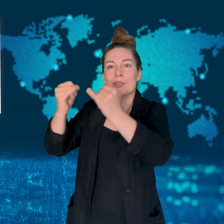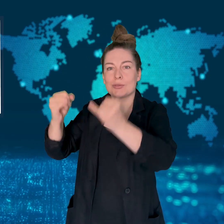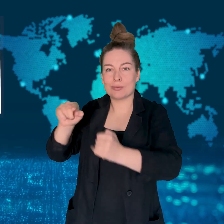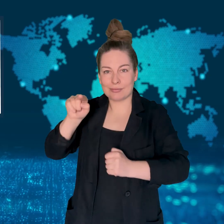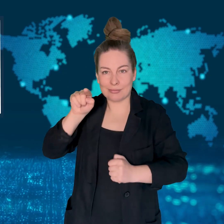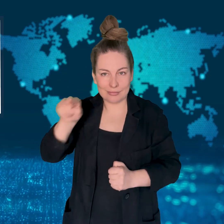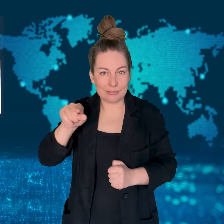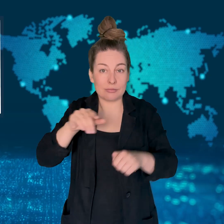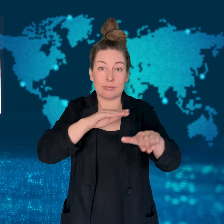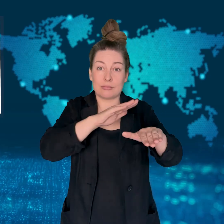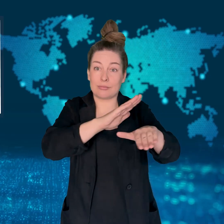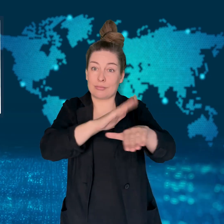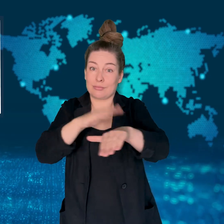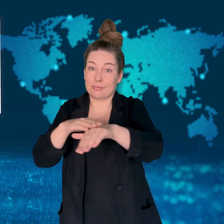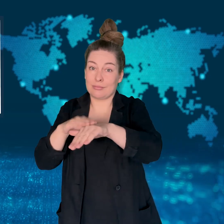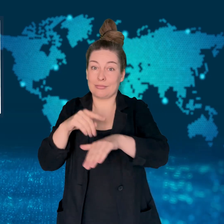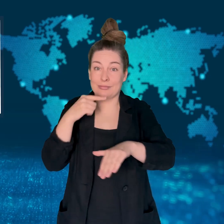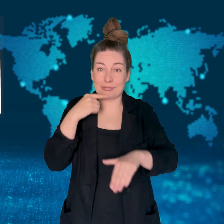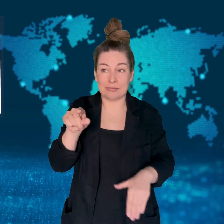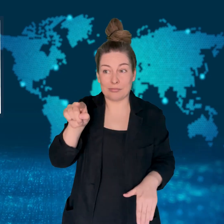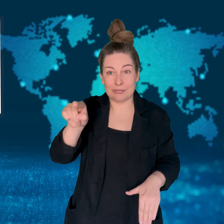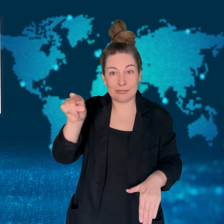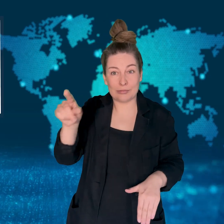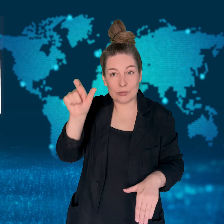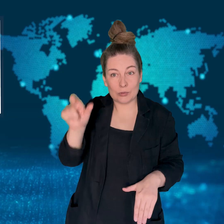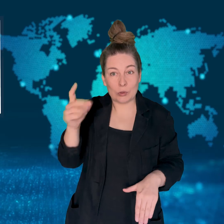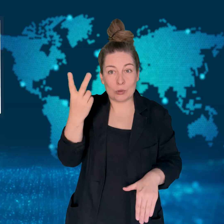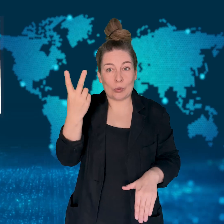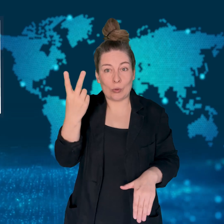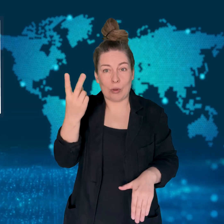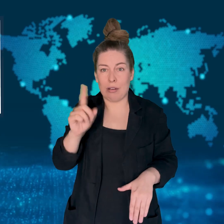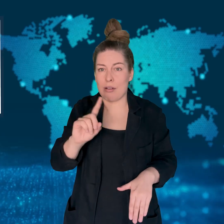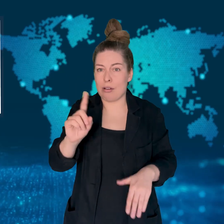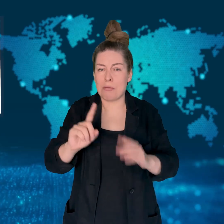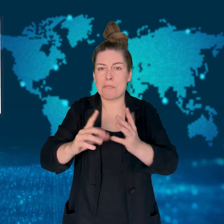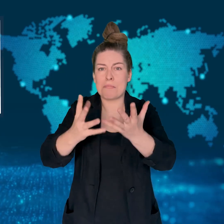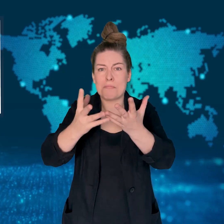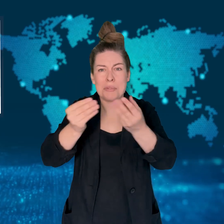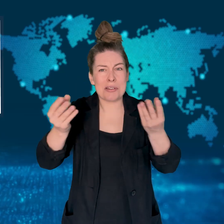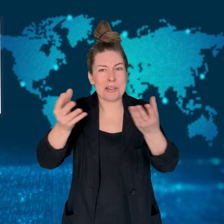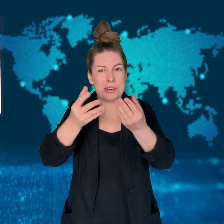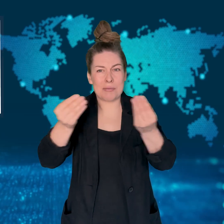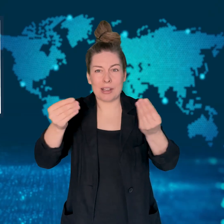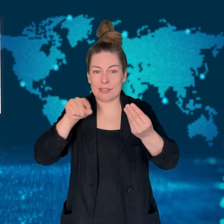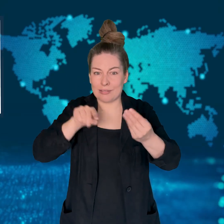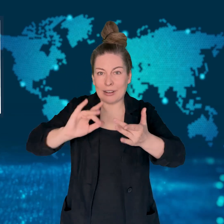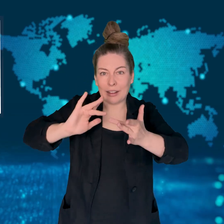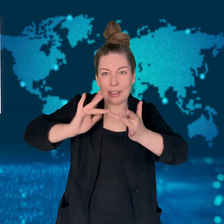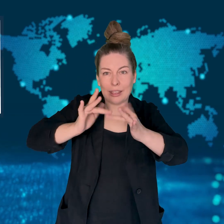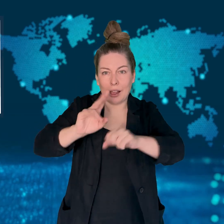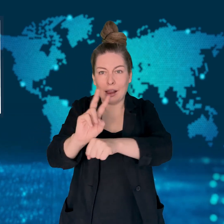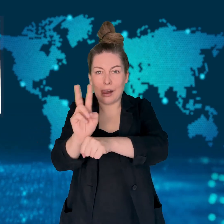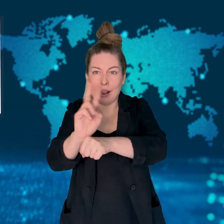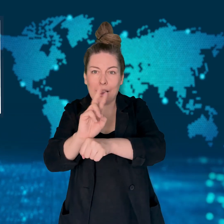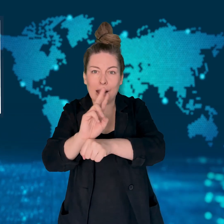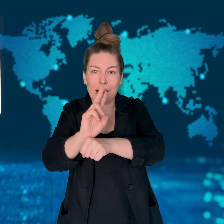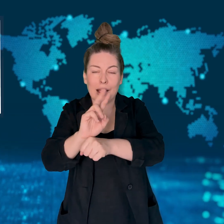South Africa and Nigeria.